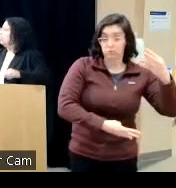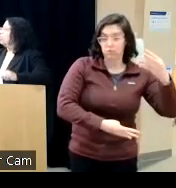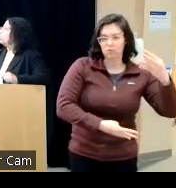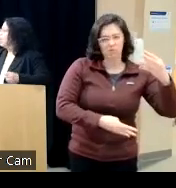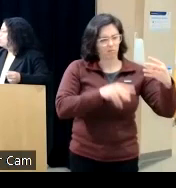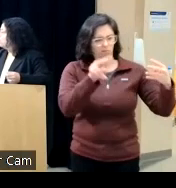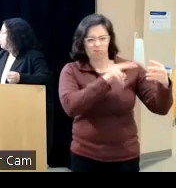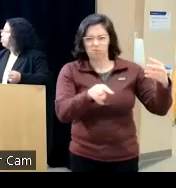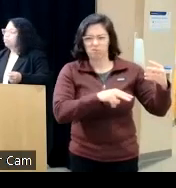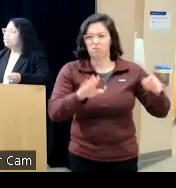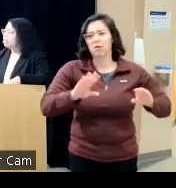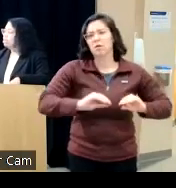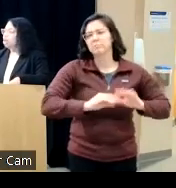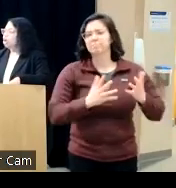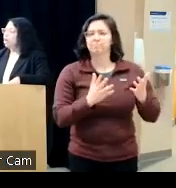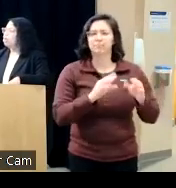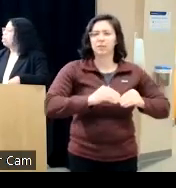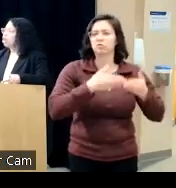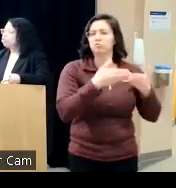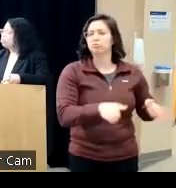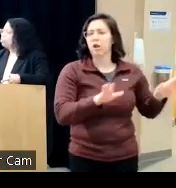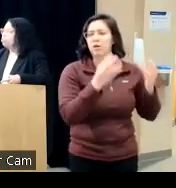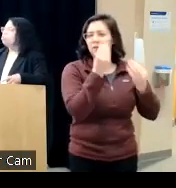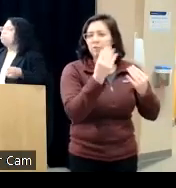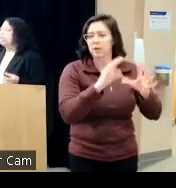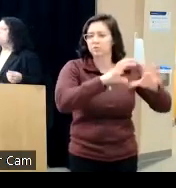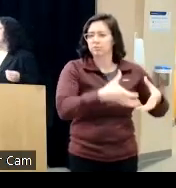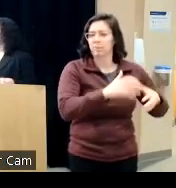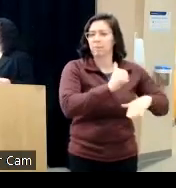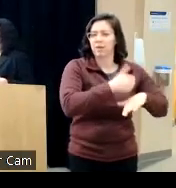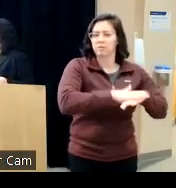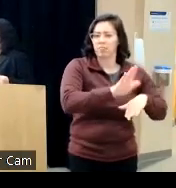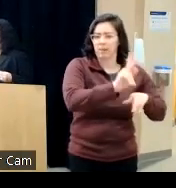generalizable information about a large group of people based on this particular